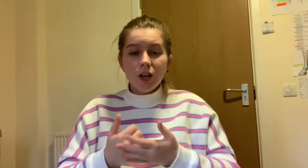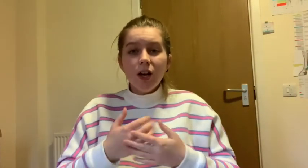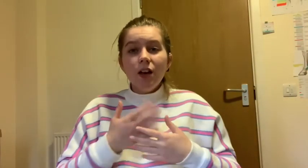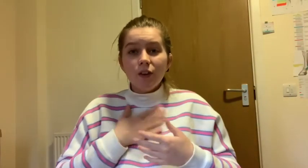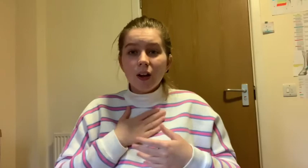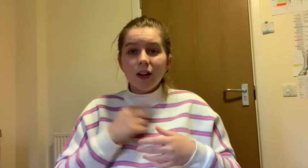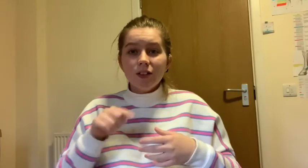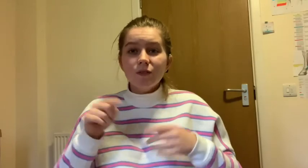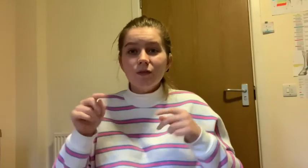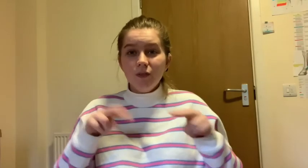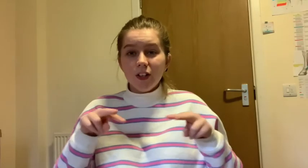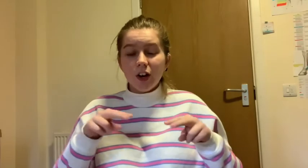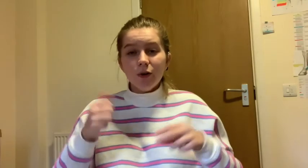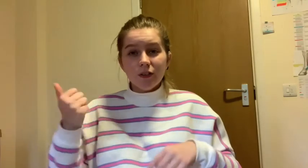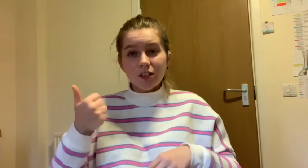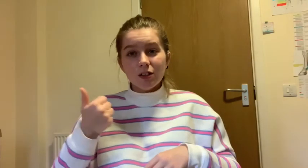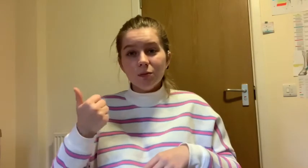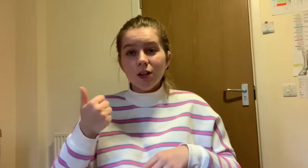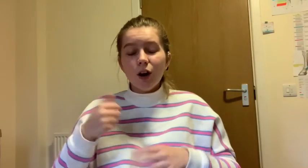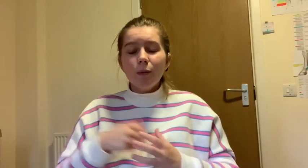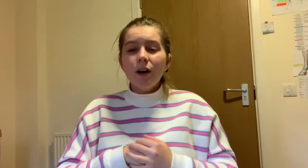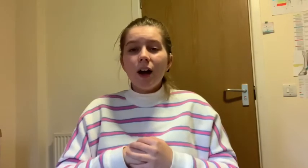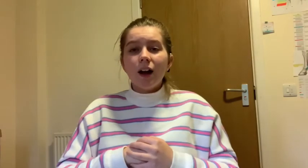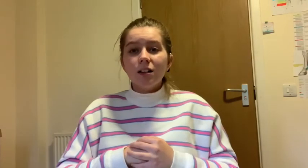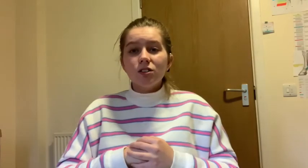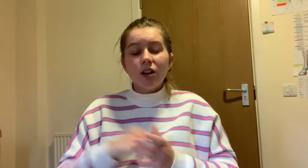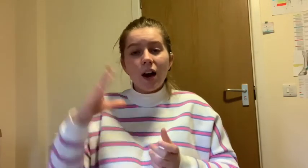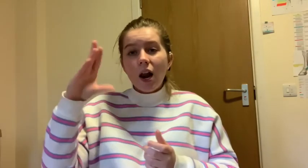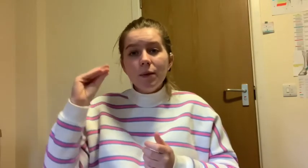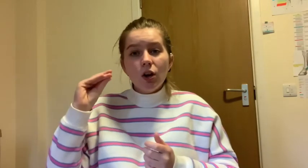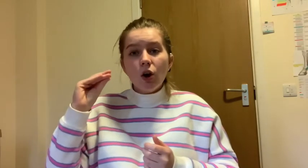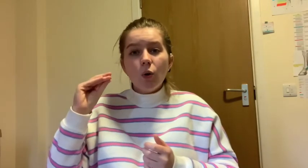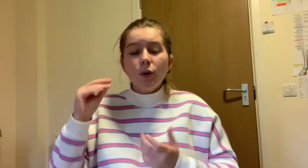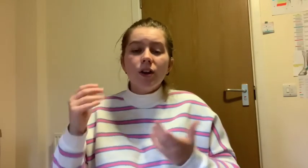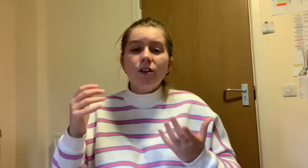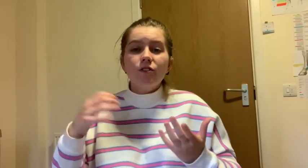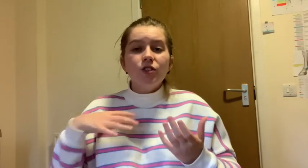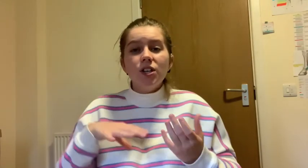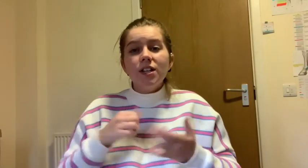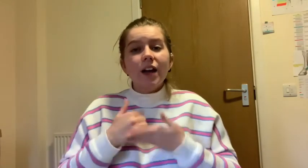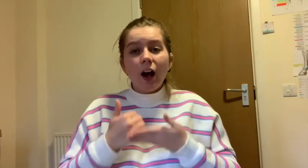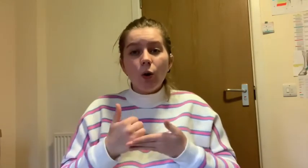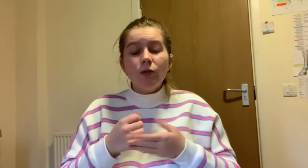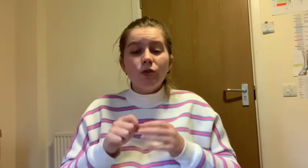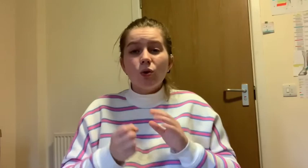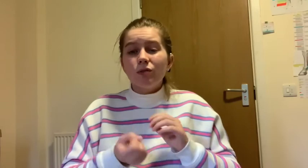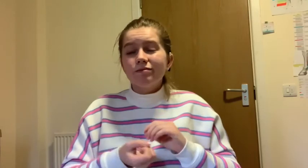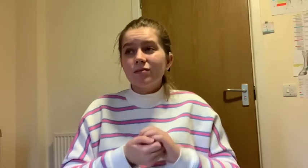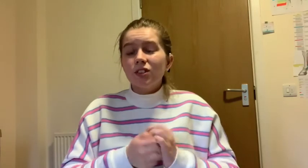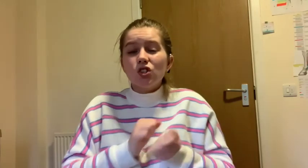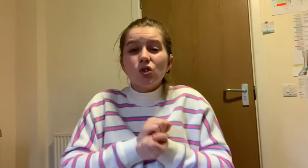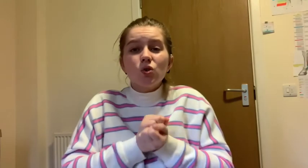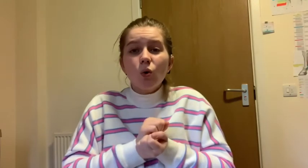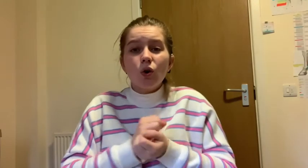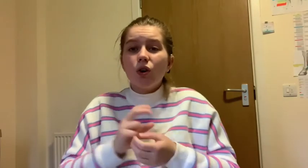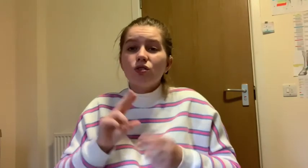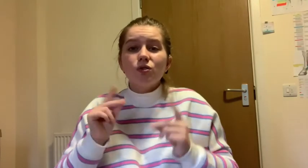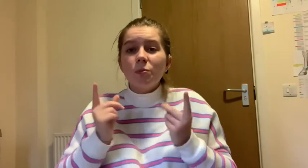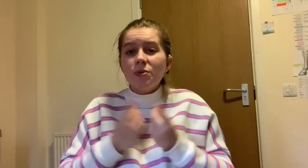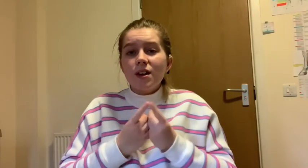If you liked this video give it a thumbs up. Let me know if you need help, if you're stuck on something.